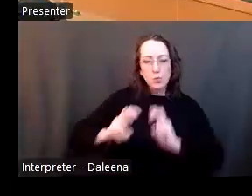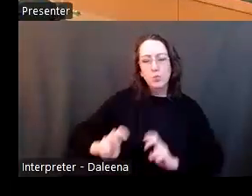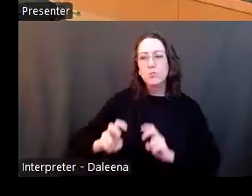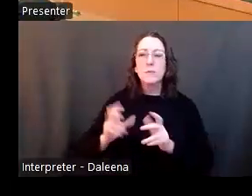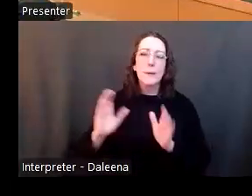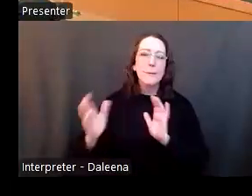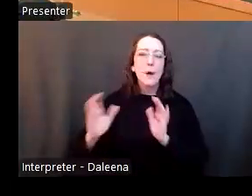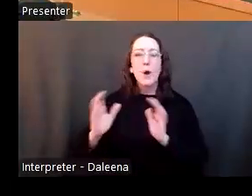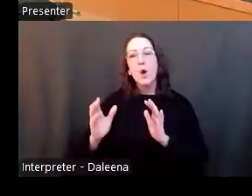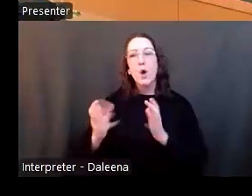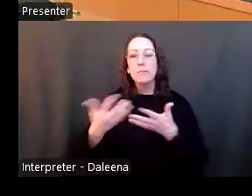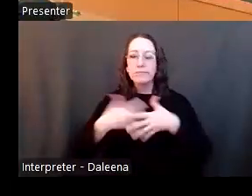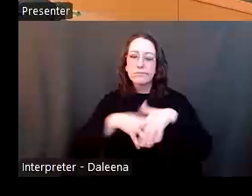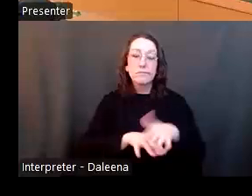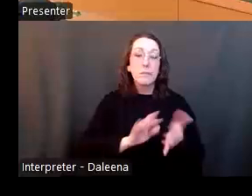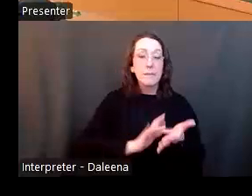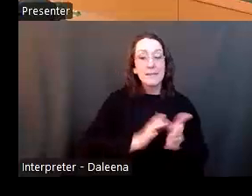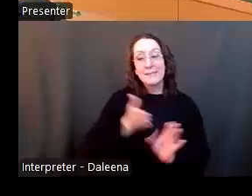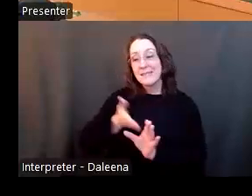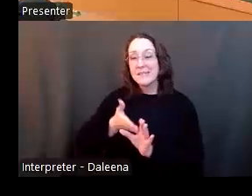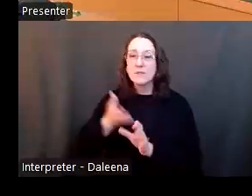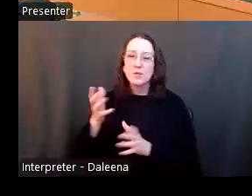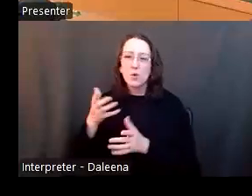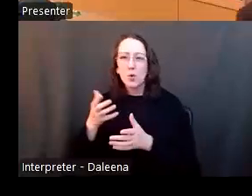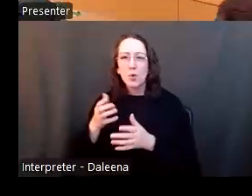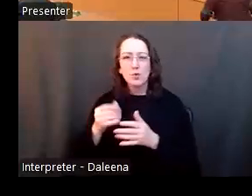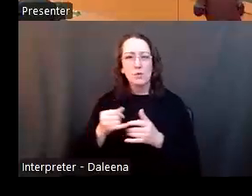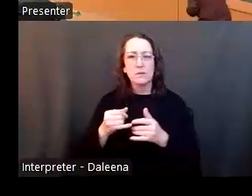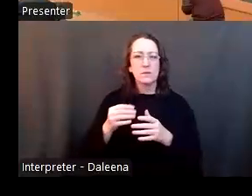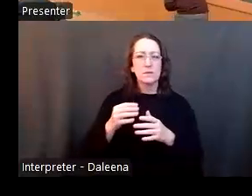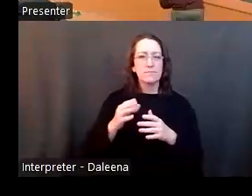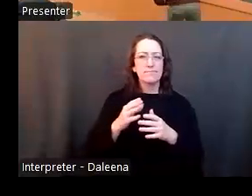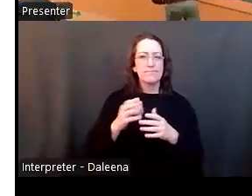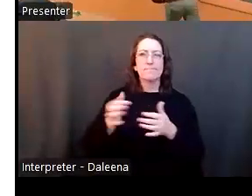um integration of medicine as a character to sort of longitudinal outcomes like I I know it sounded